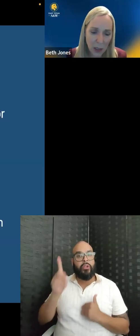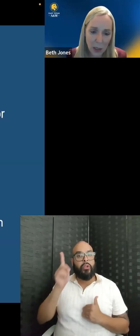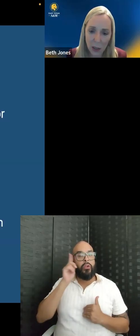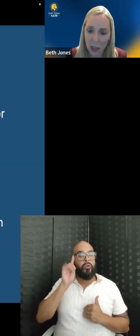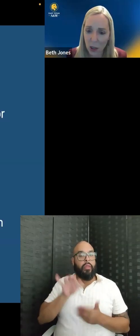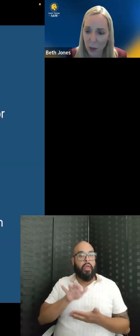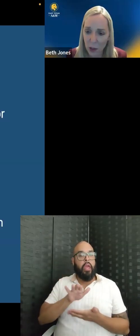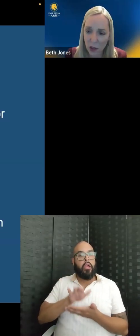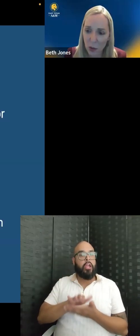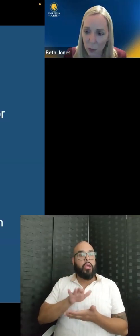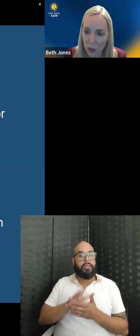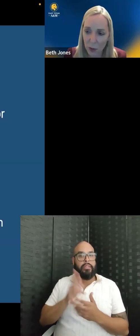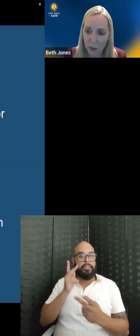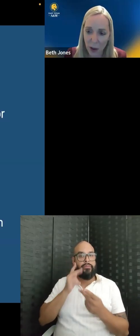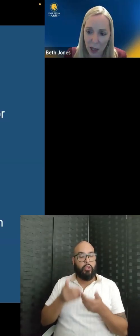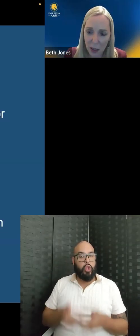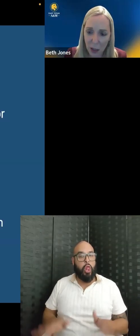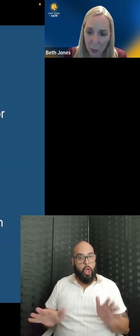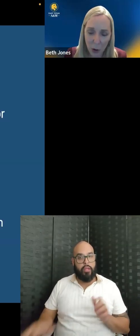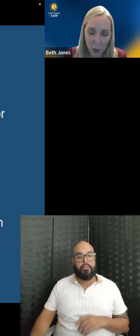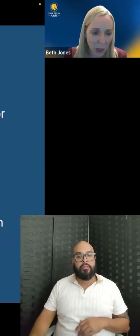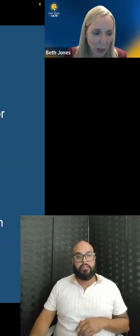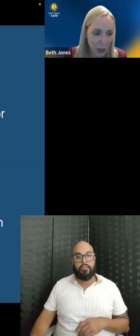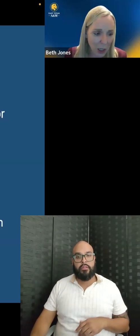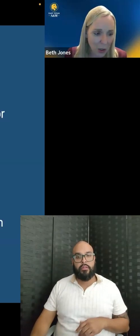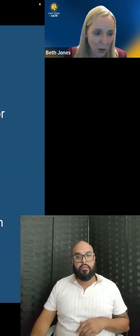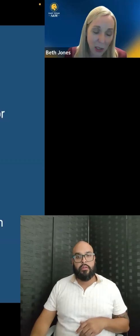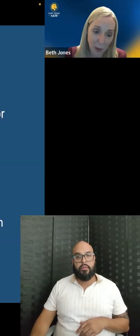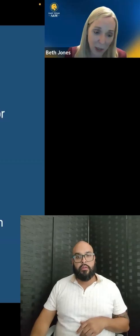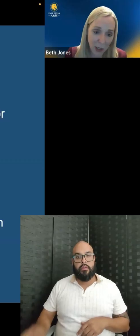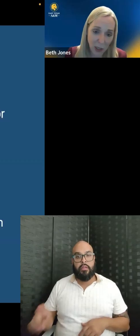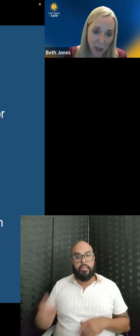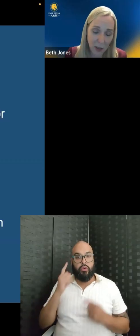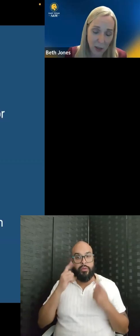Consider whether the student was provided appropriate educational experiences.